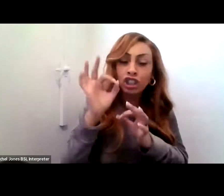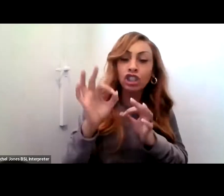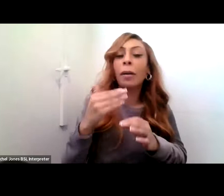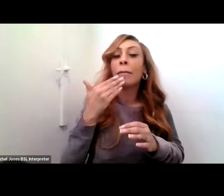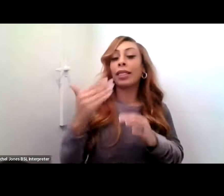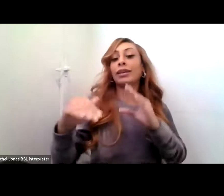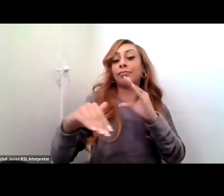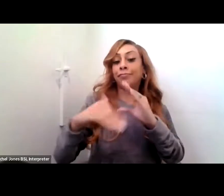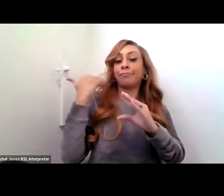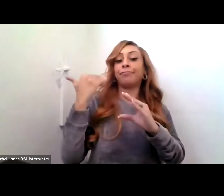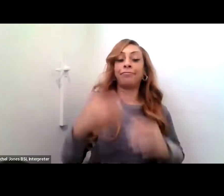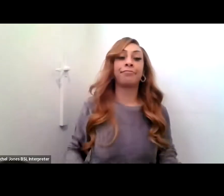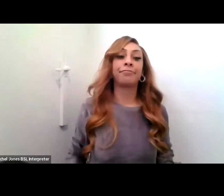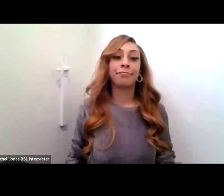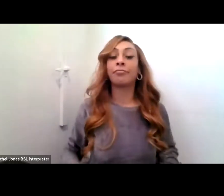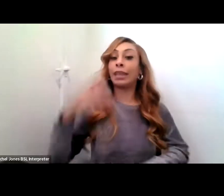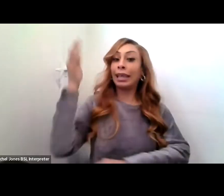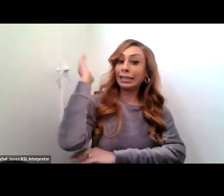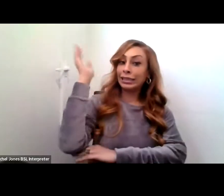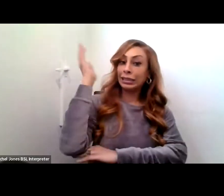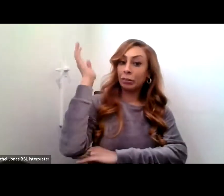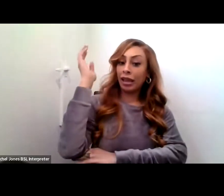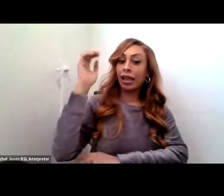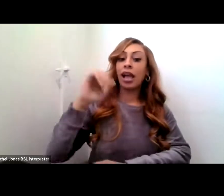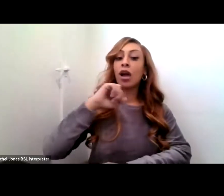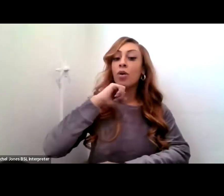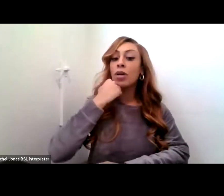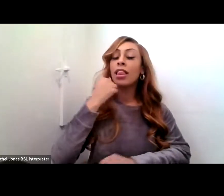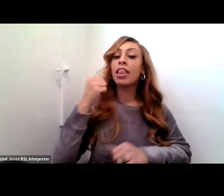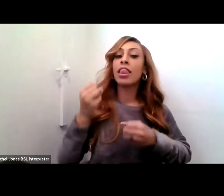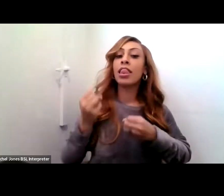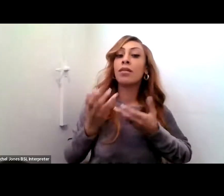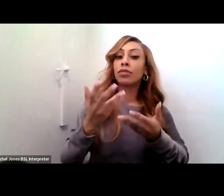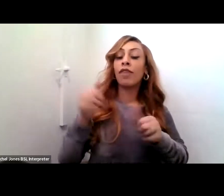Speakers are going to be asked to provide a brief one-line description of themselves,